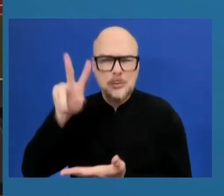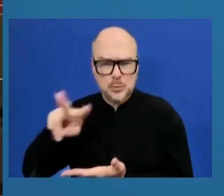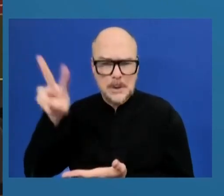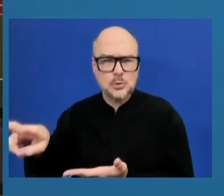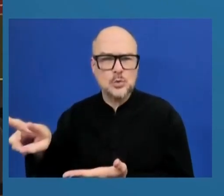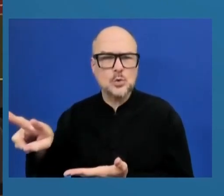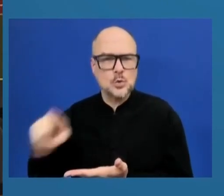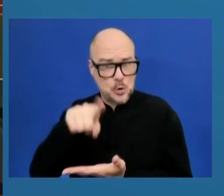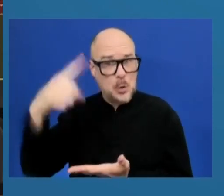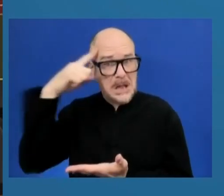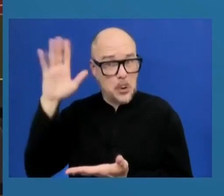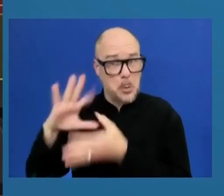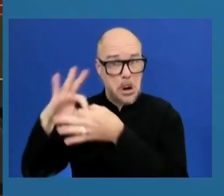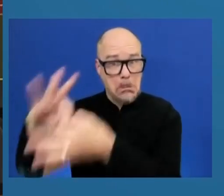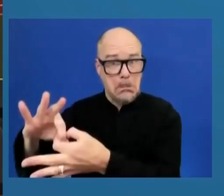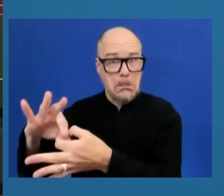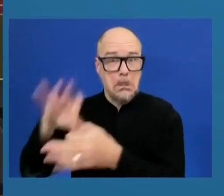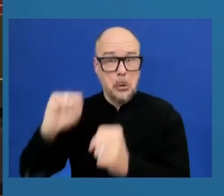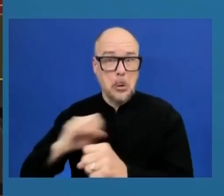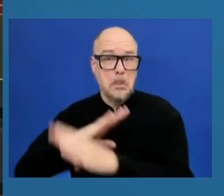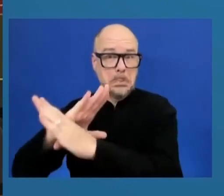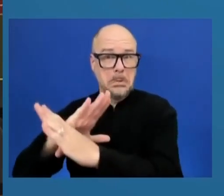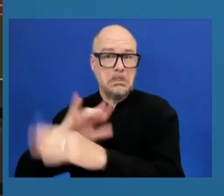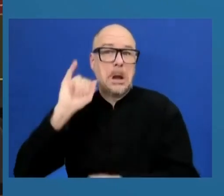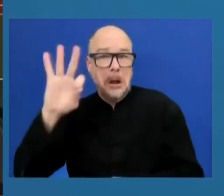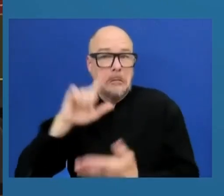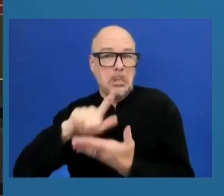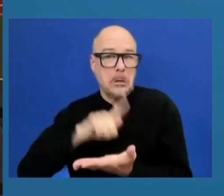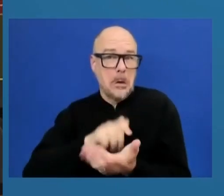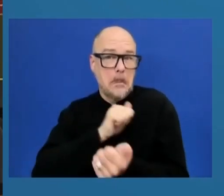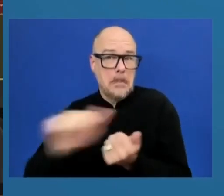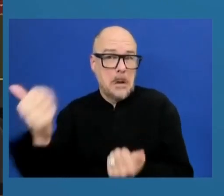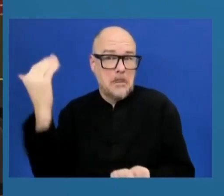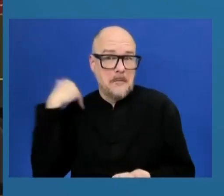you know what happened that day and these measures? You know I was just thinking about that but um.